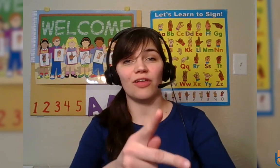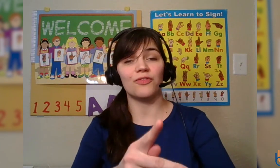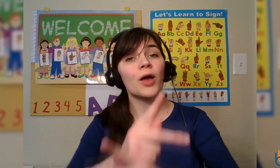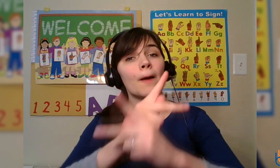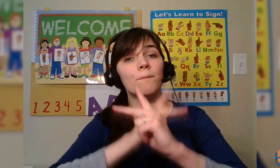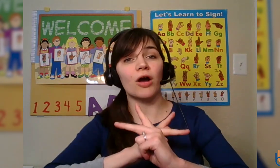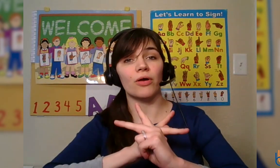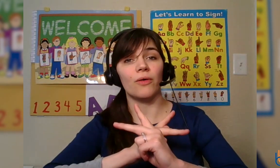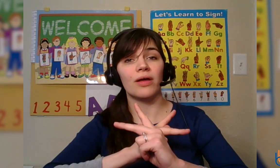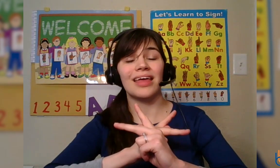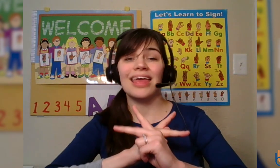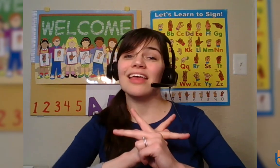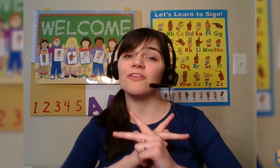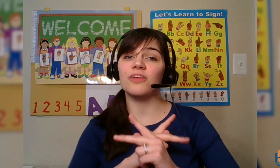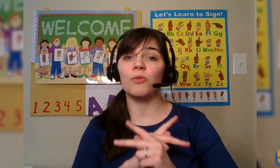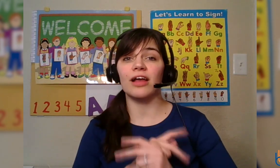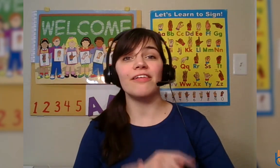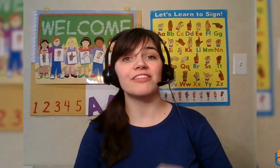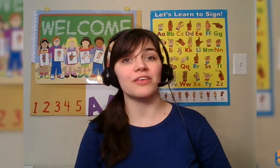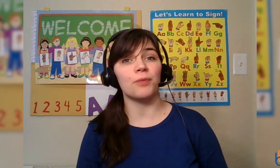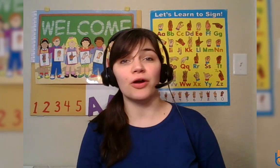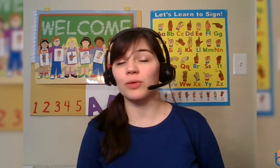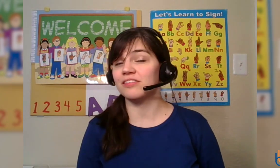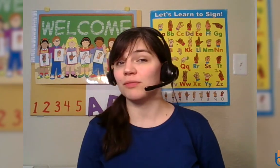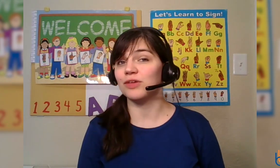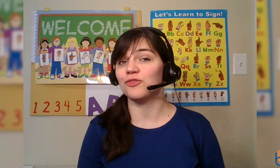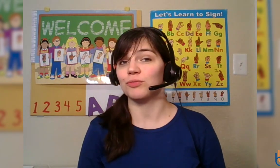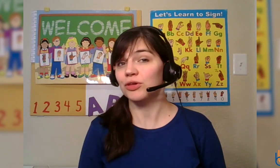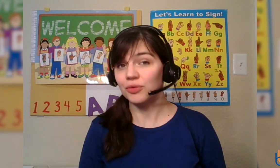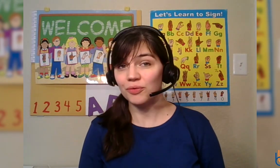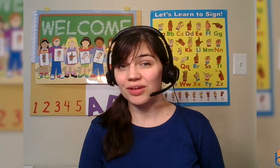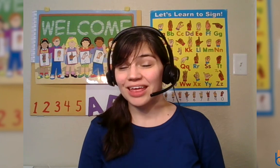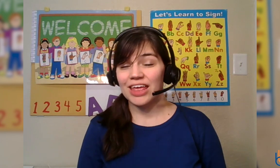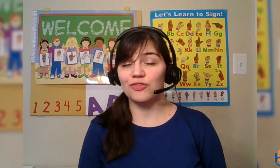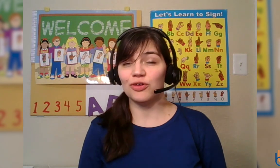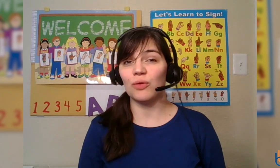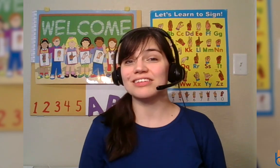borrow. If someone else is borrowing something from you, if you're going to